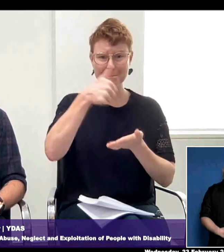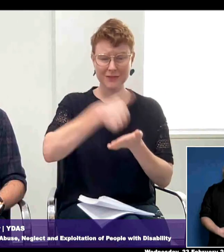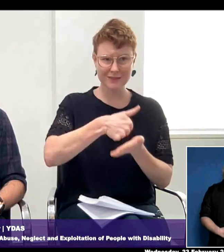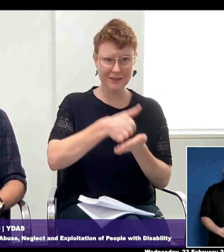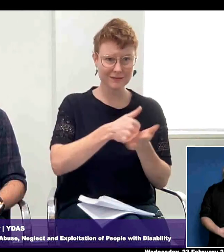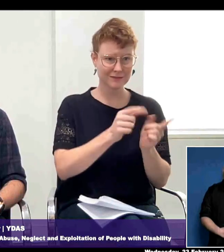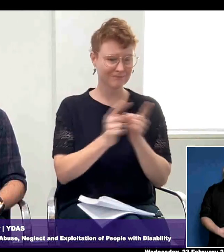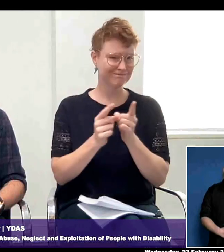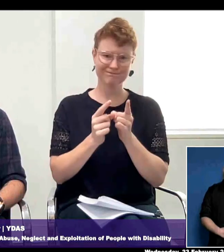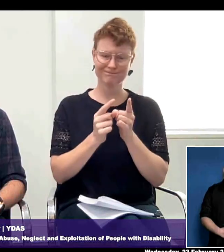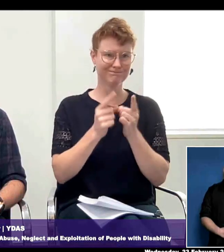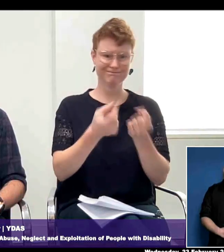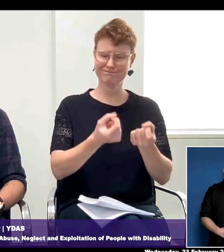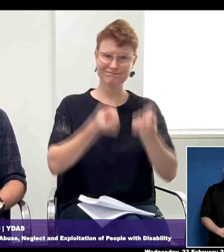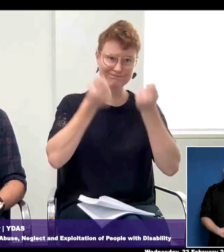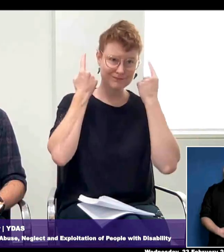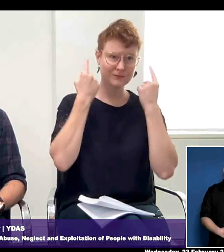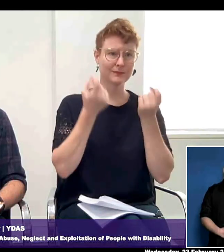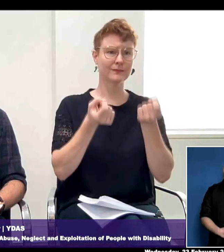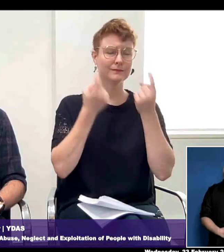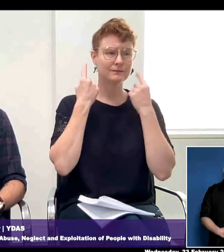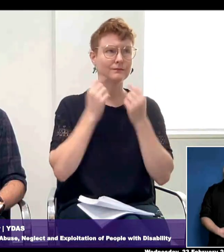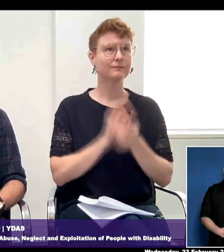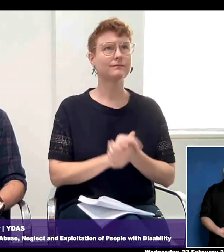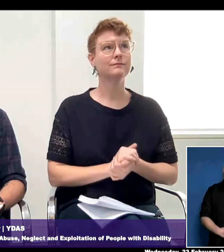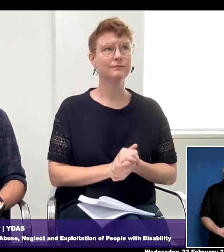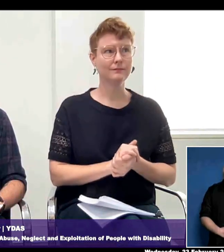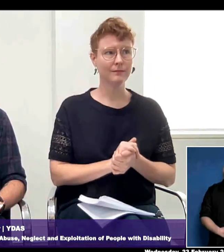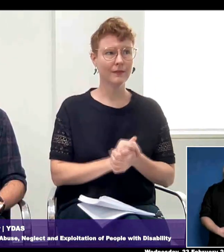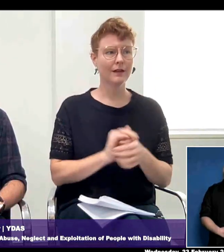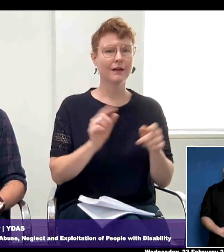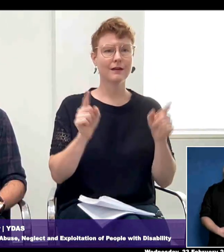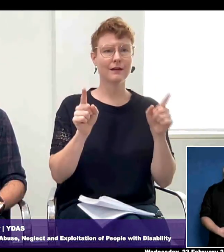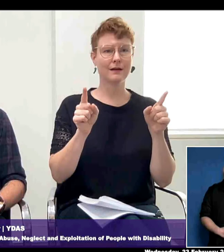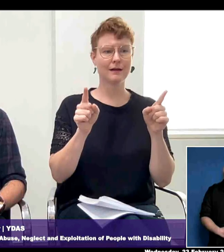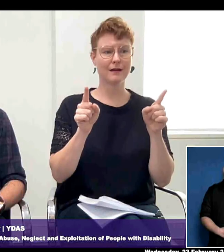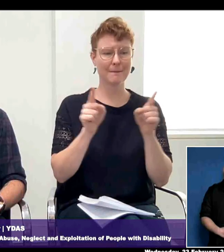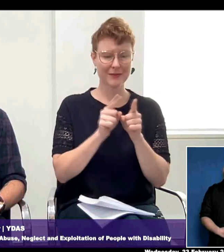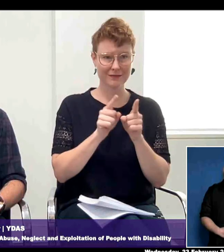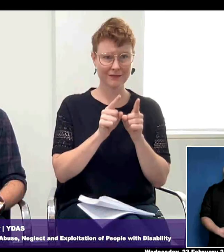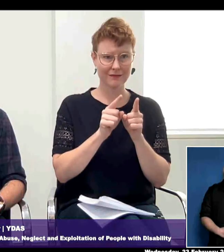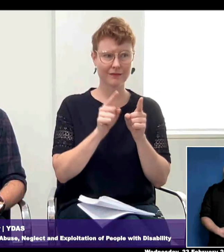But we do see that, at a basic level, many people are not understanding disability at